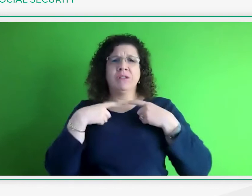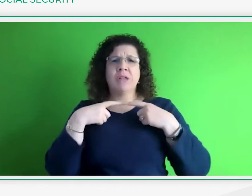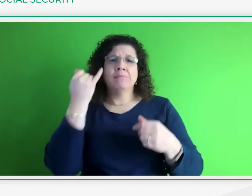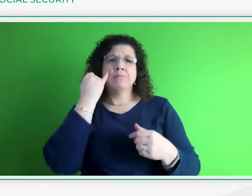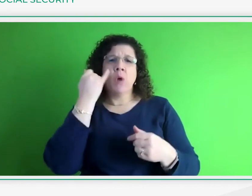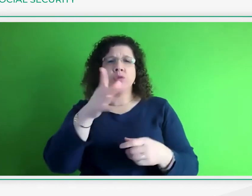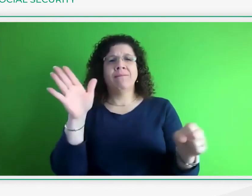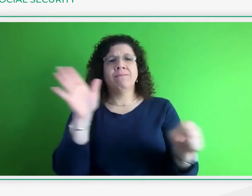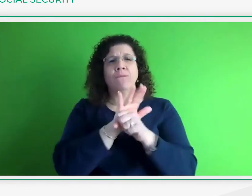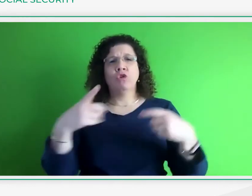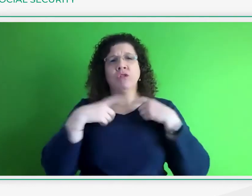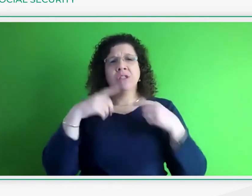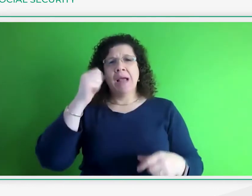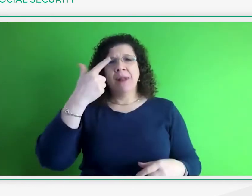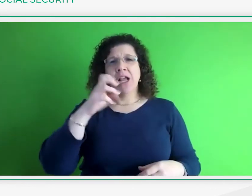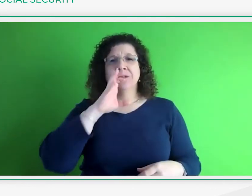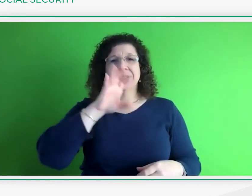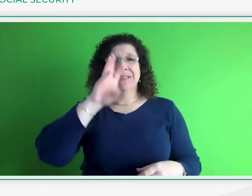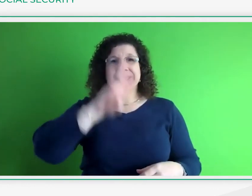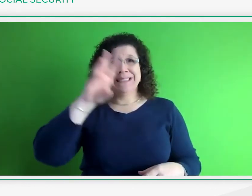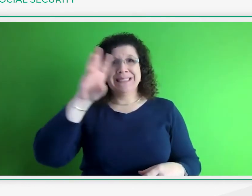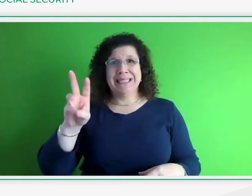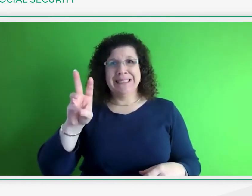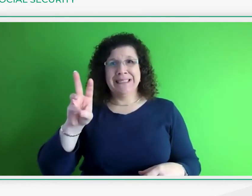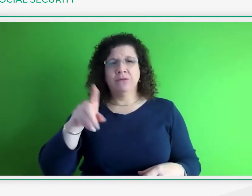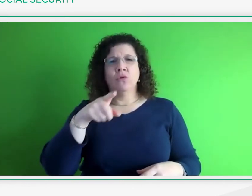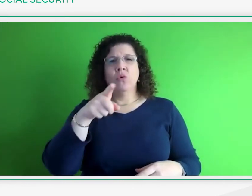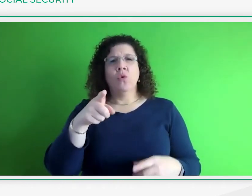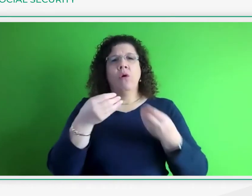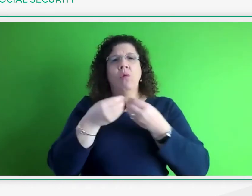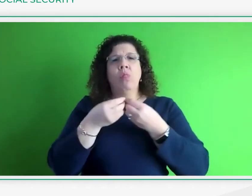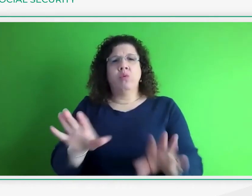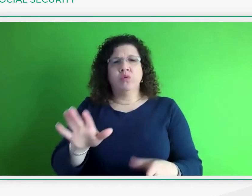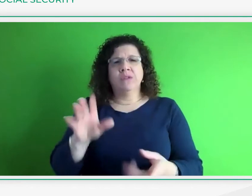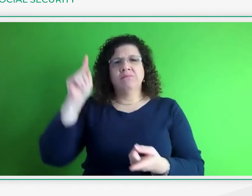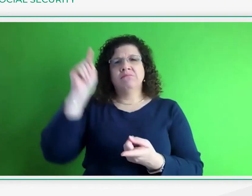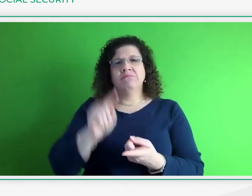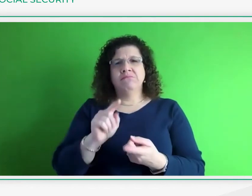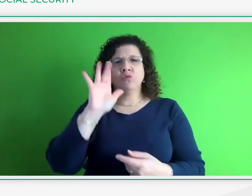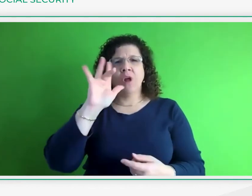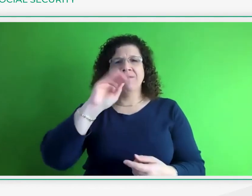So before you retire, for example, if your full retirement age is 66, you would lose